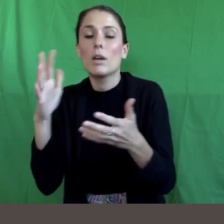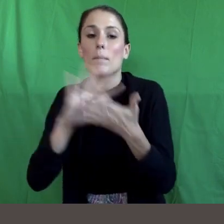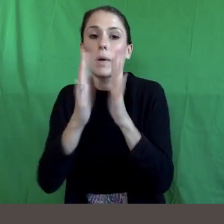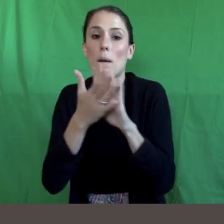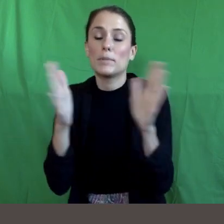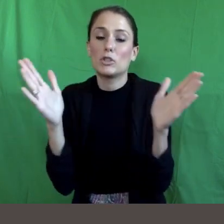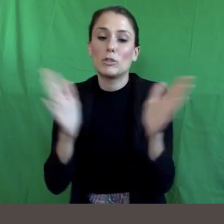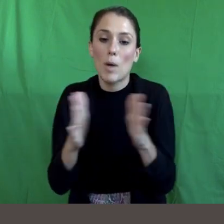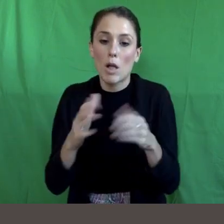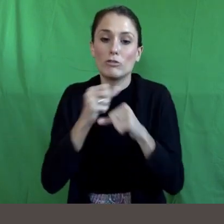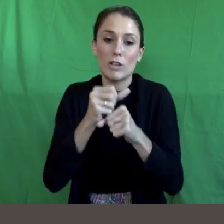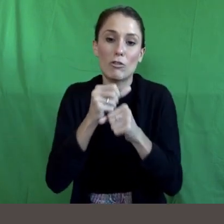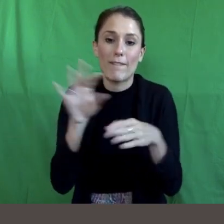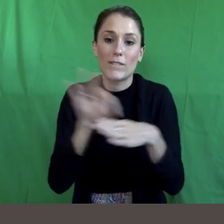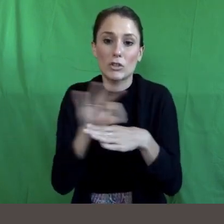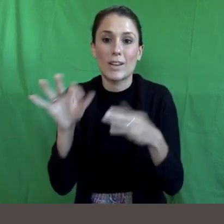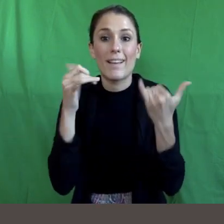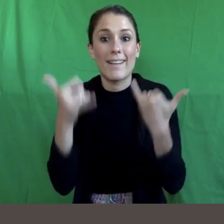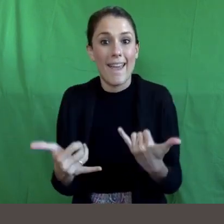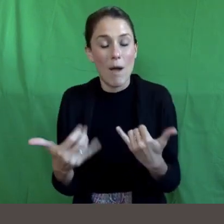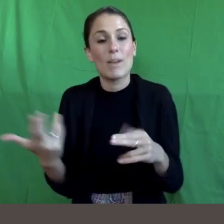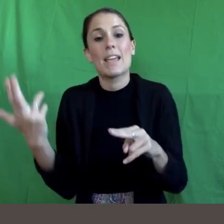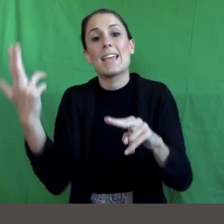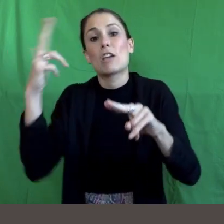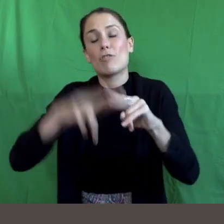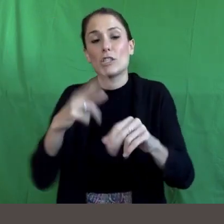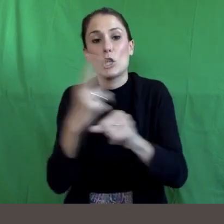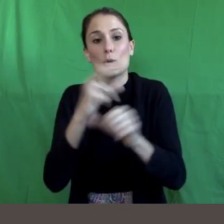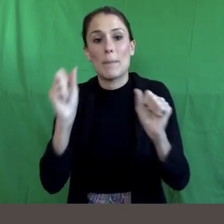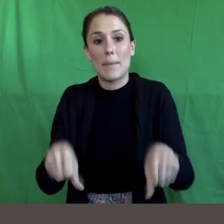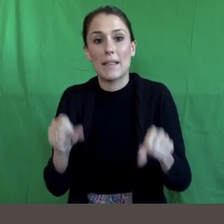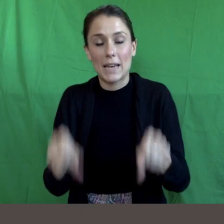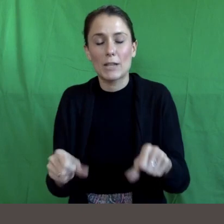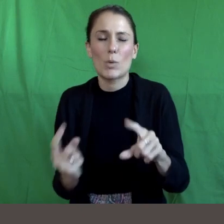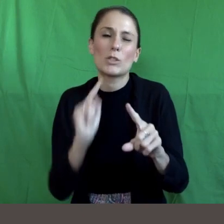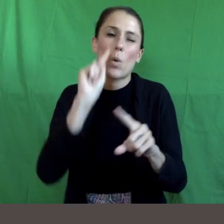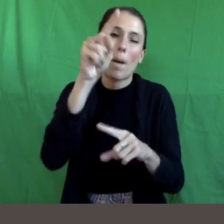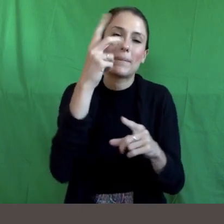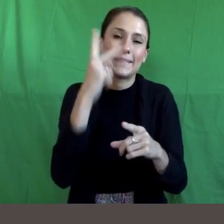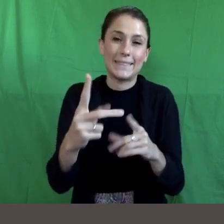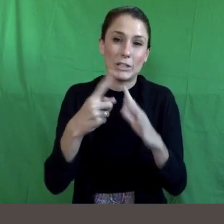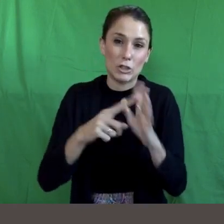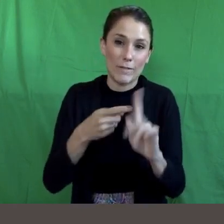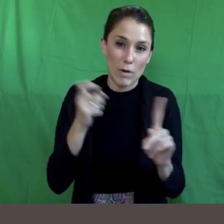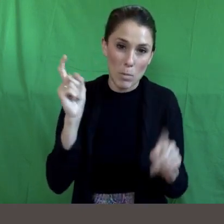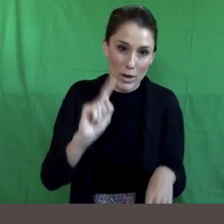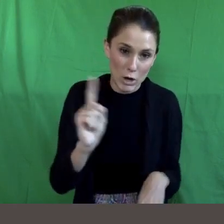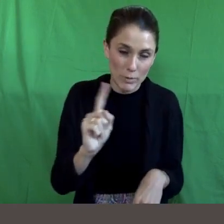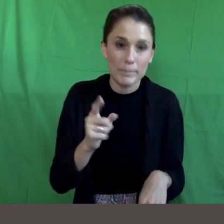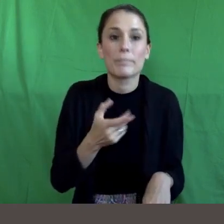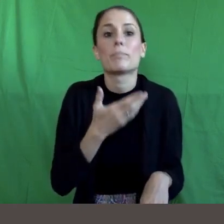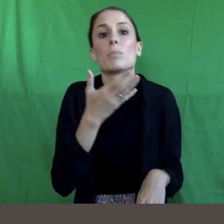into smaller generator function, then we increased the reusability of the code we wrote. Let's go up and see where we started from.